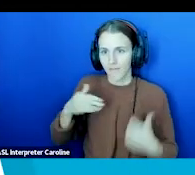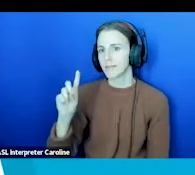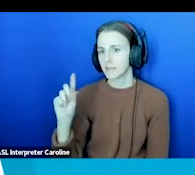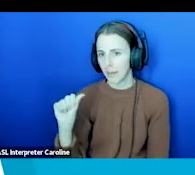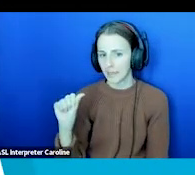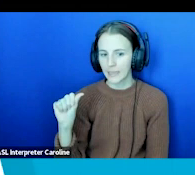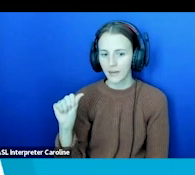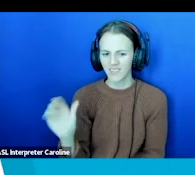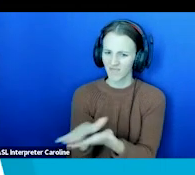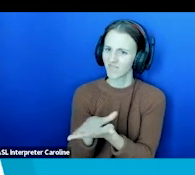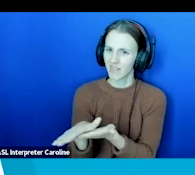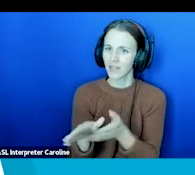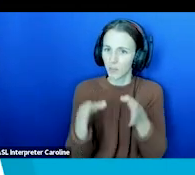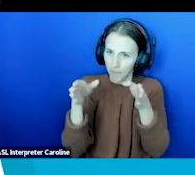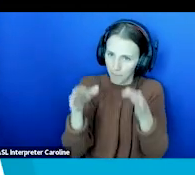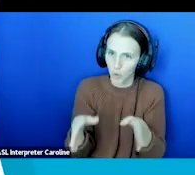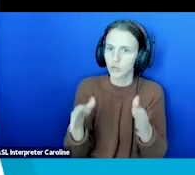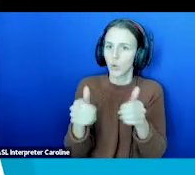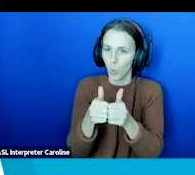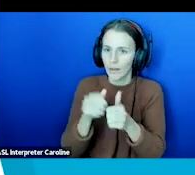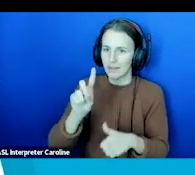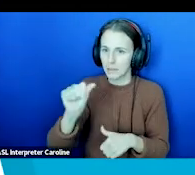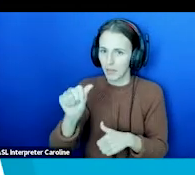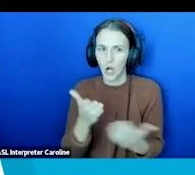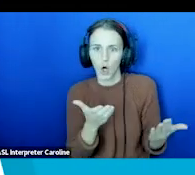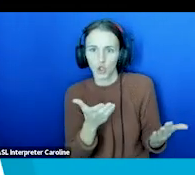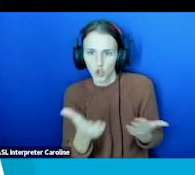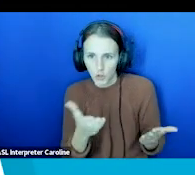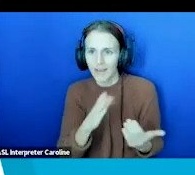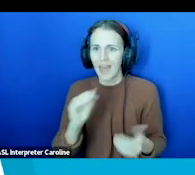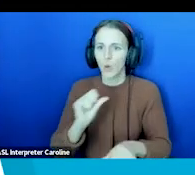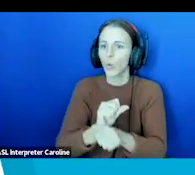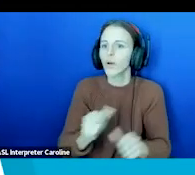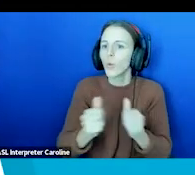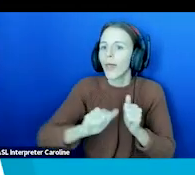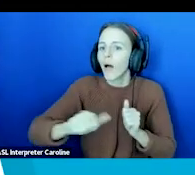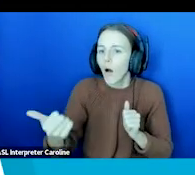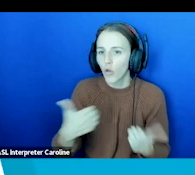STAFF AND BOARD MEMBERS AT C IL'S